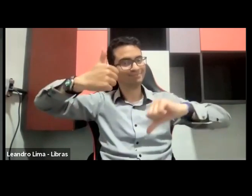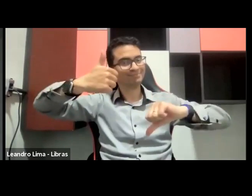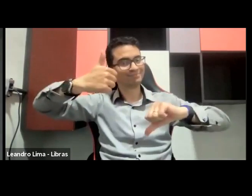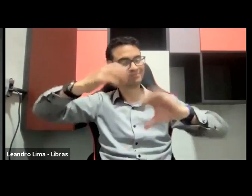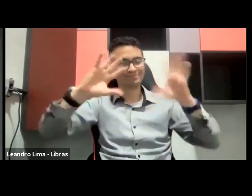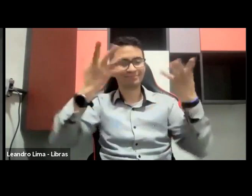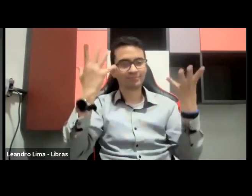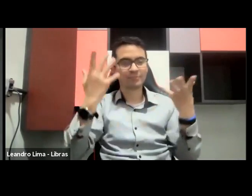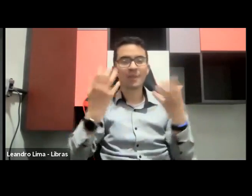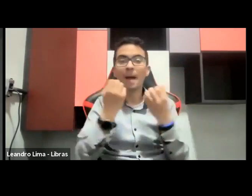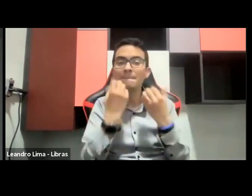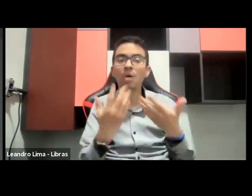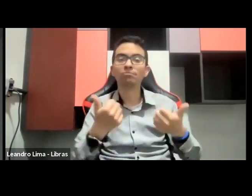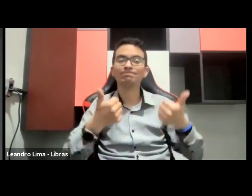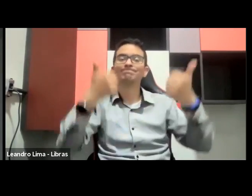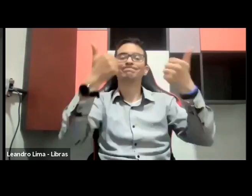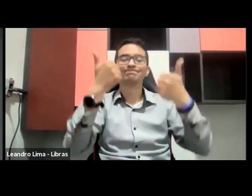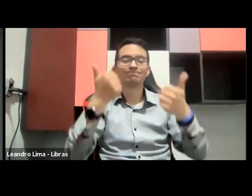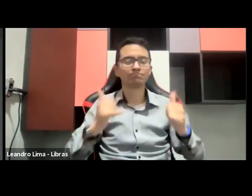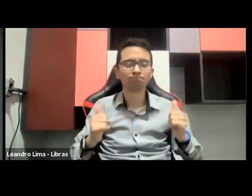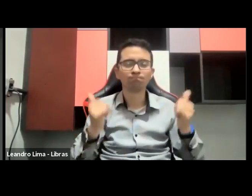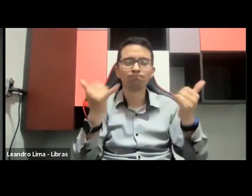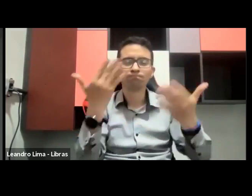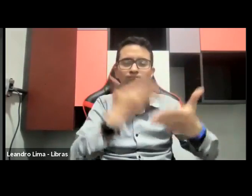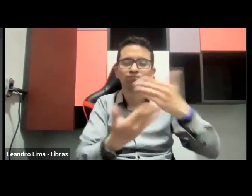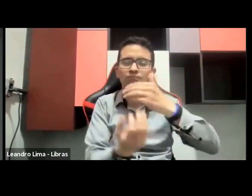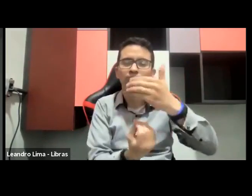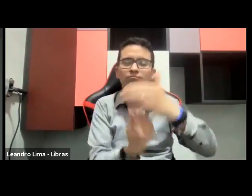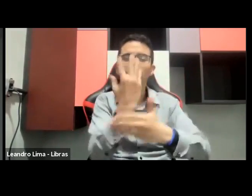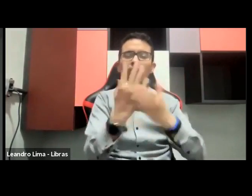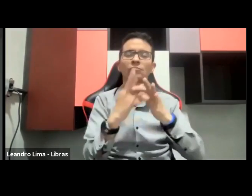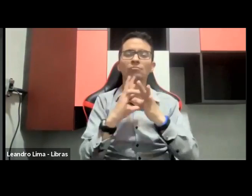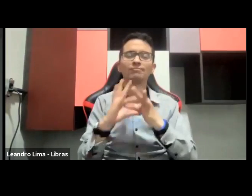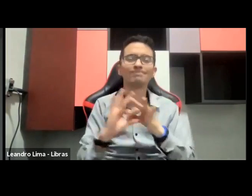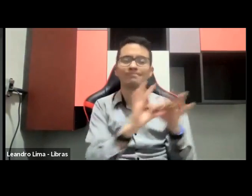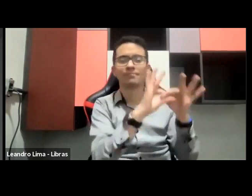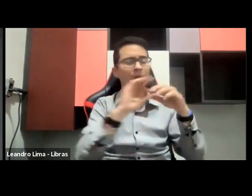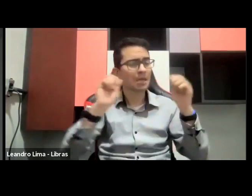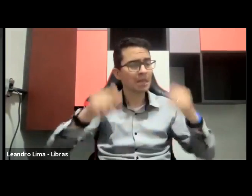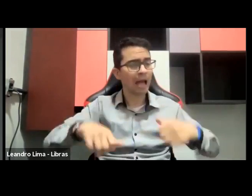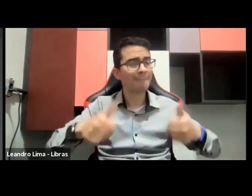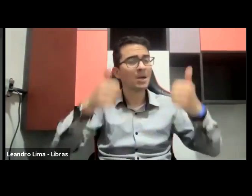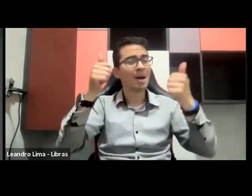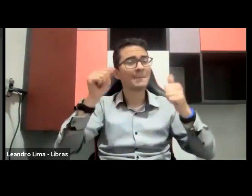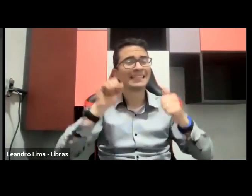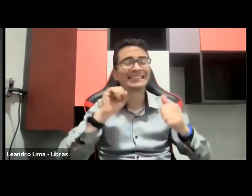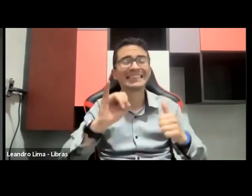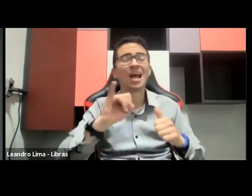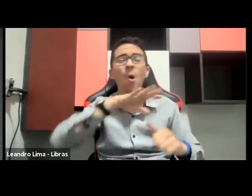all good encounters the energy of for produce. ucing things together can things together can increase. e any bad encounters any bad encounters.